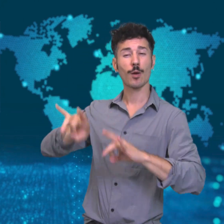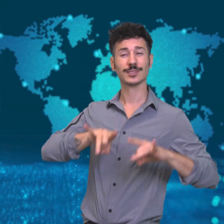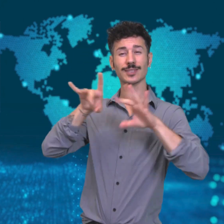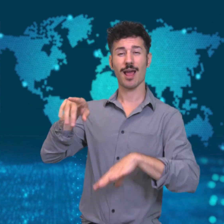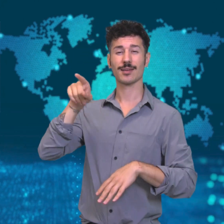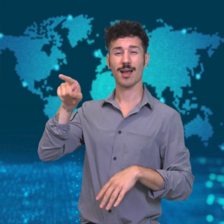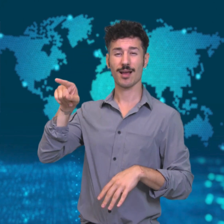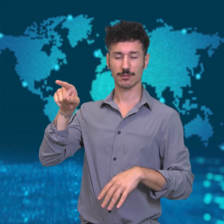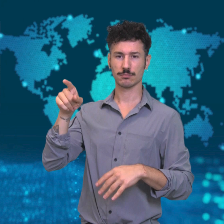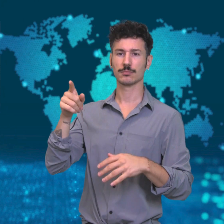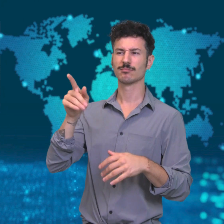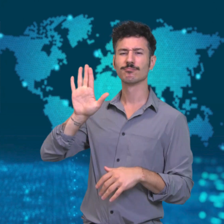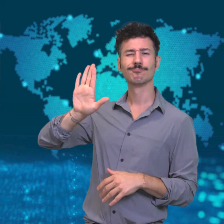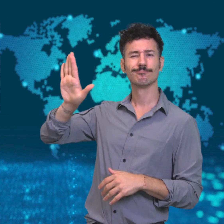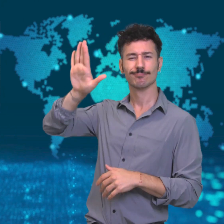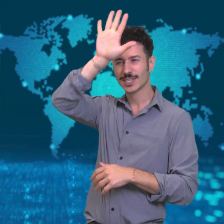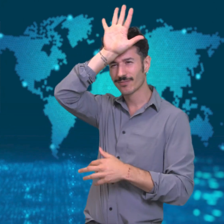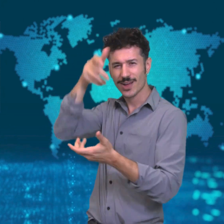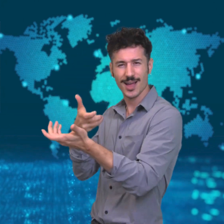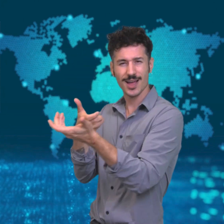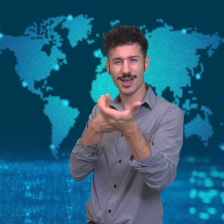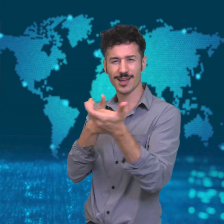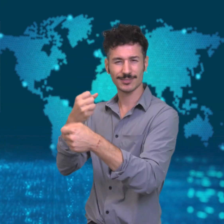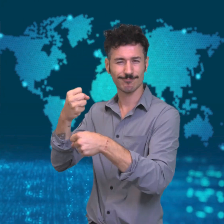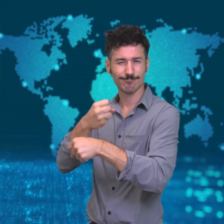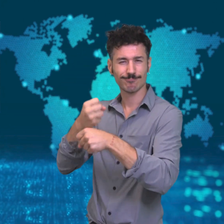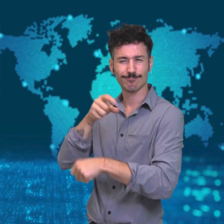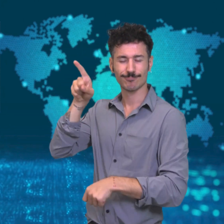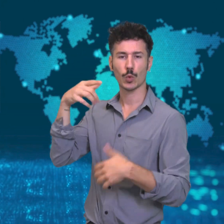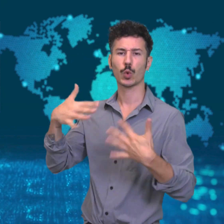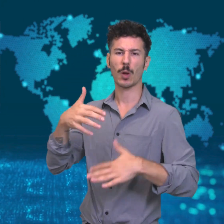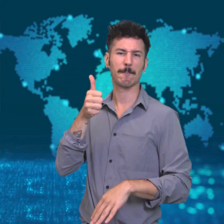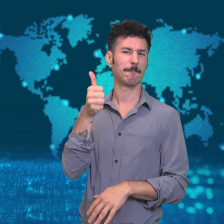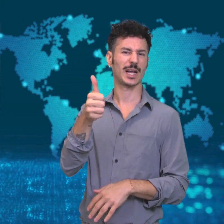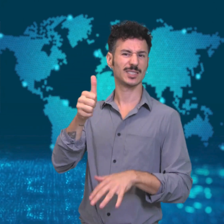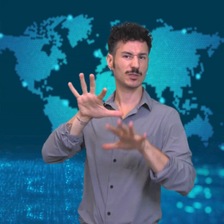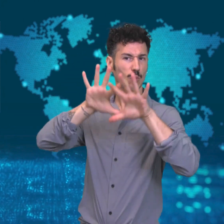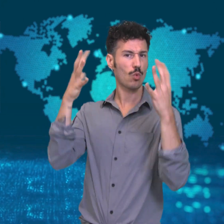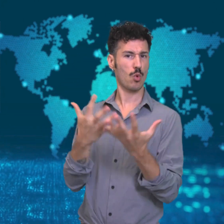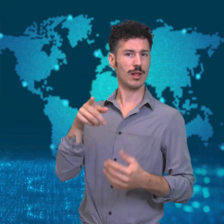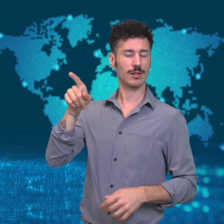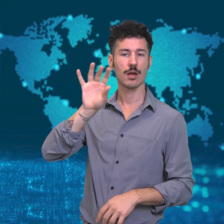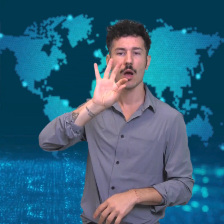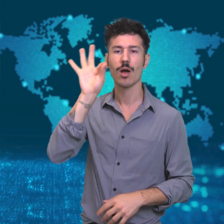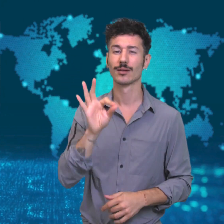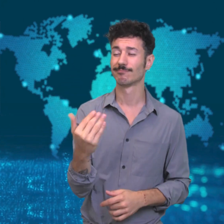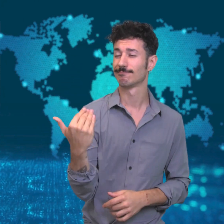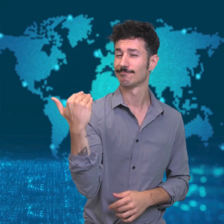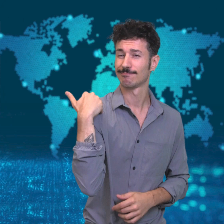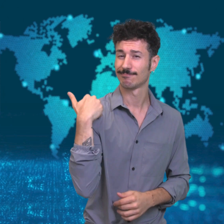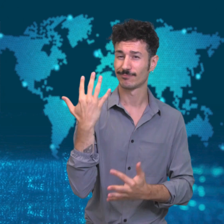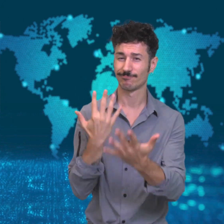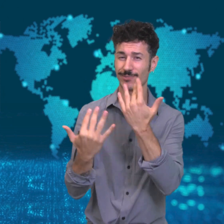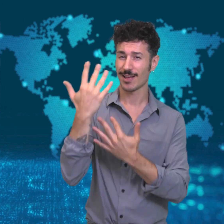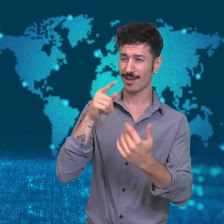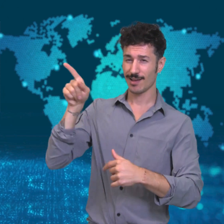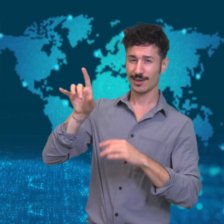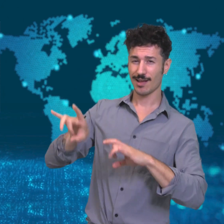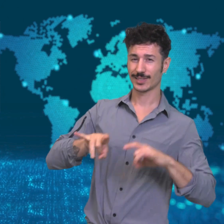Australia has some of the best firefighters in the world as the country